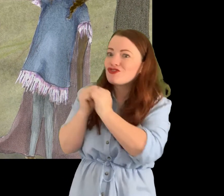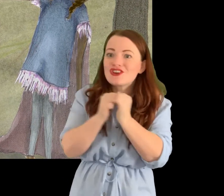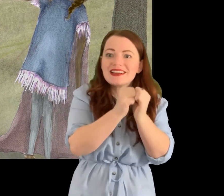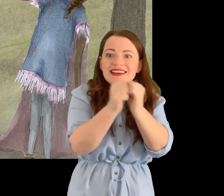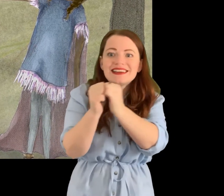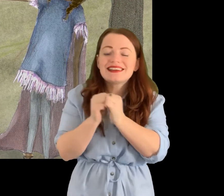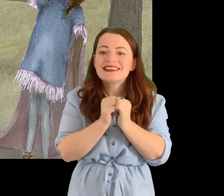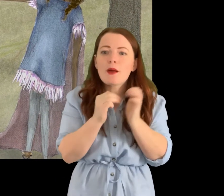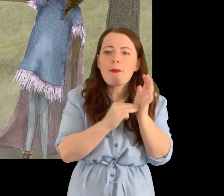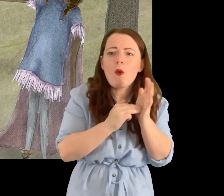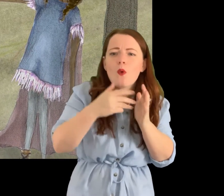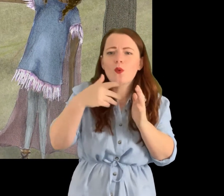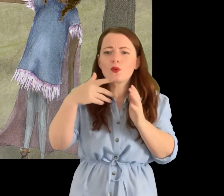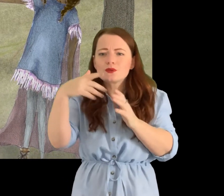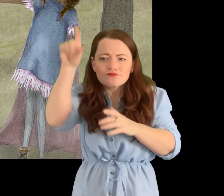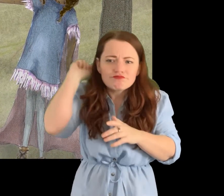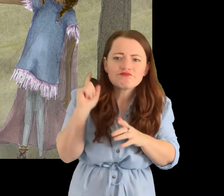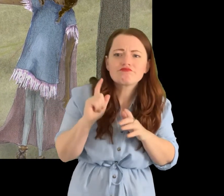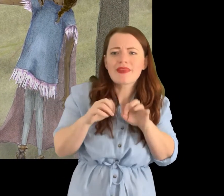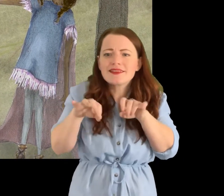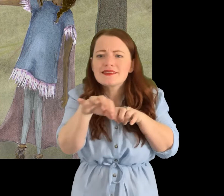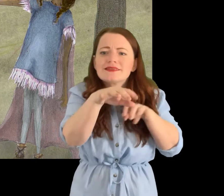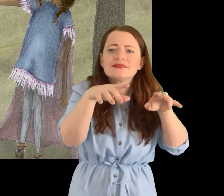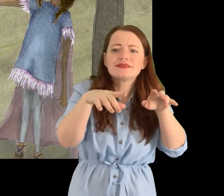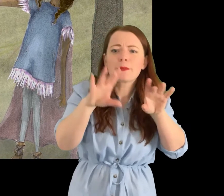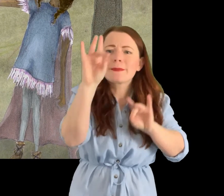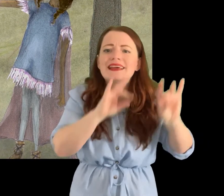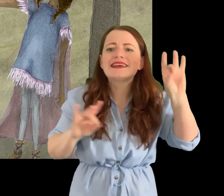Moles and Badgers Mice and Voles And deer and ants and bees and beetles